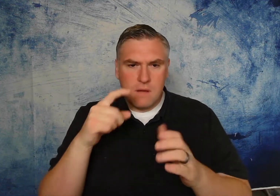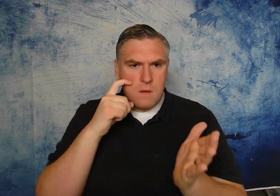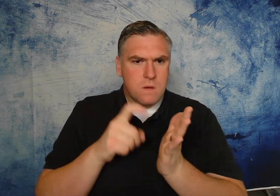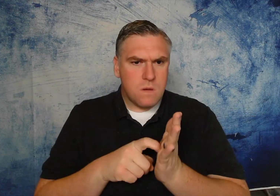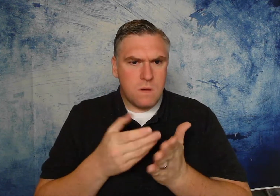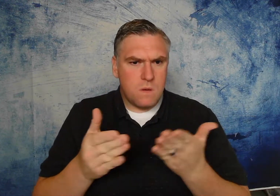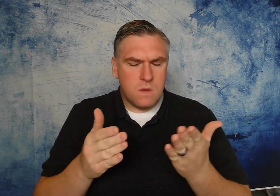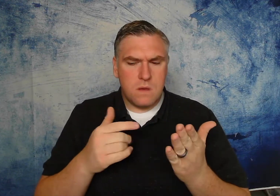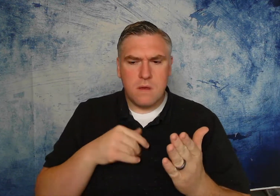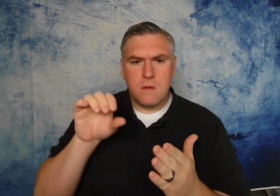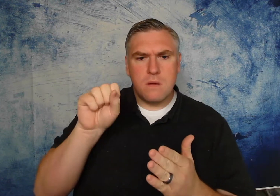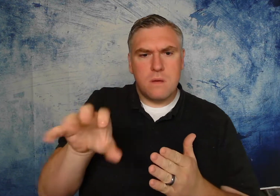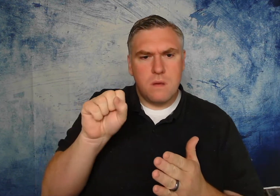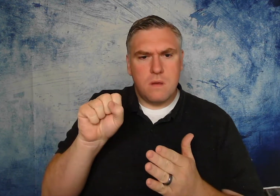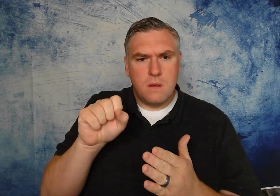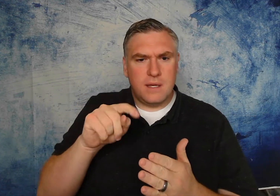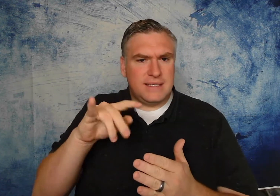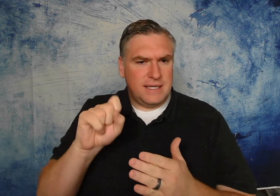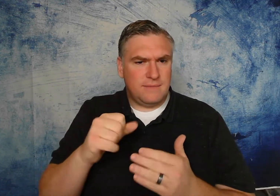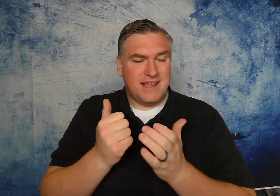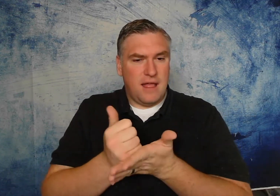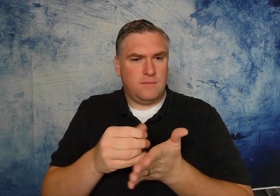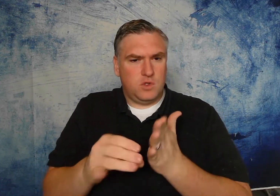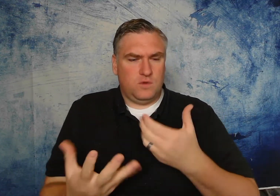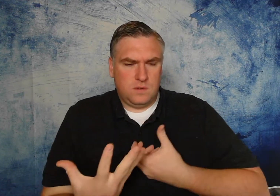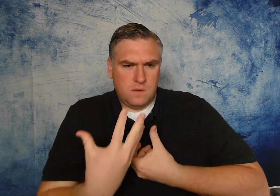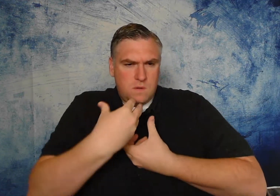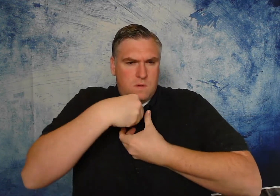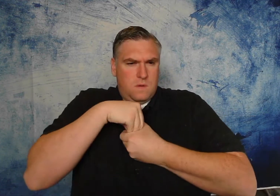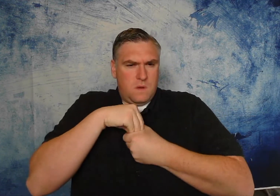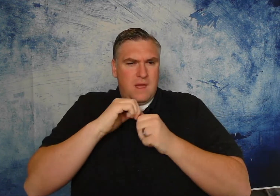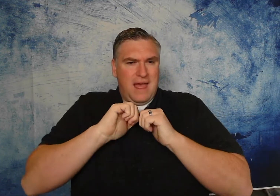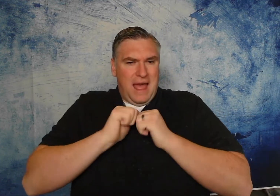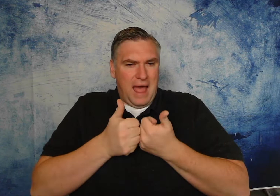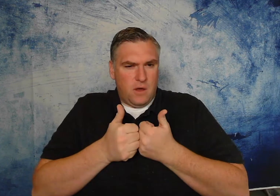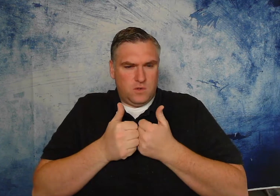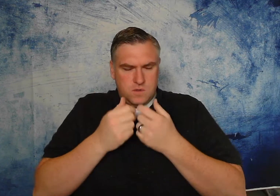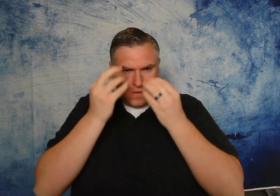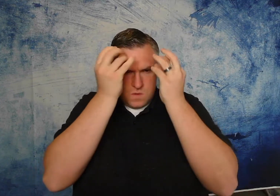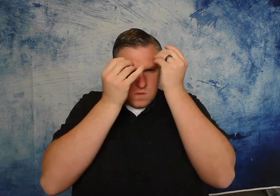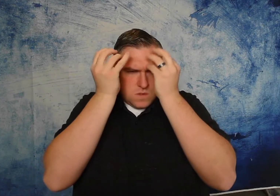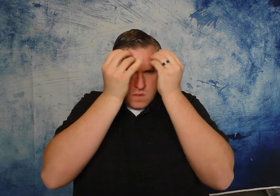We're actively noticing things and giving them strategies and tips to help include